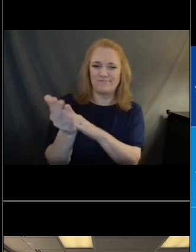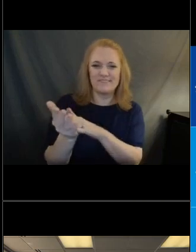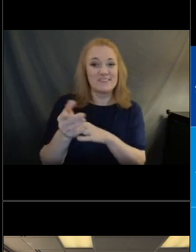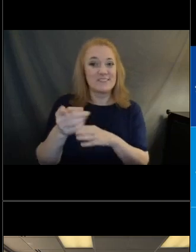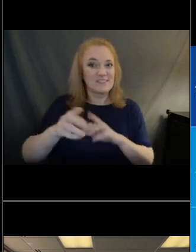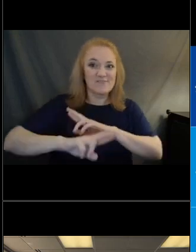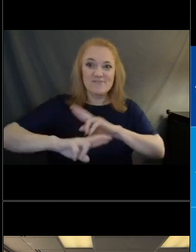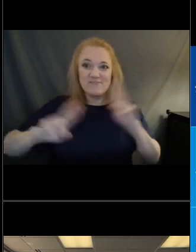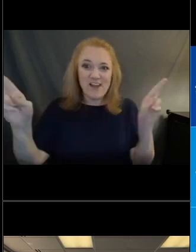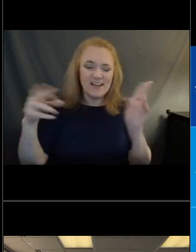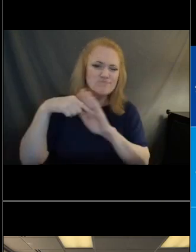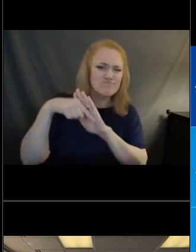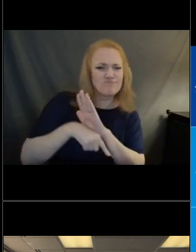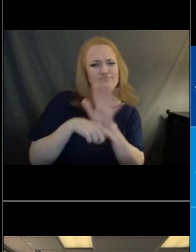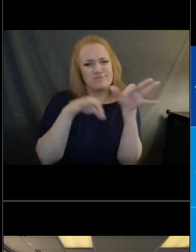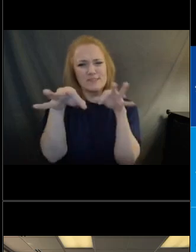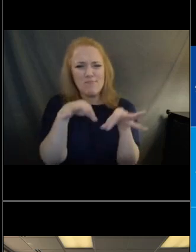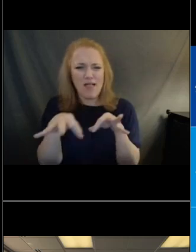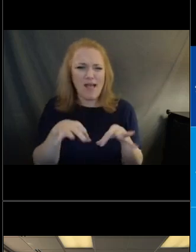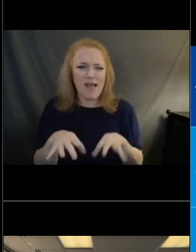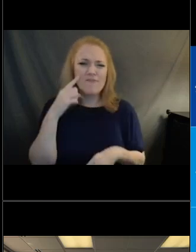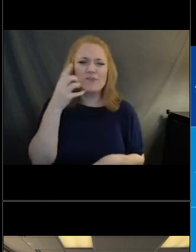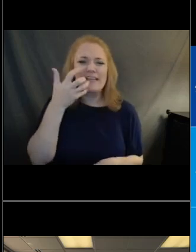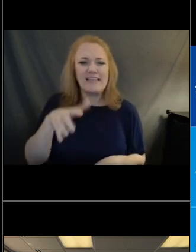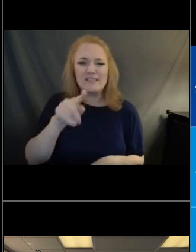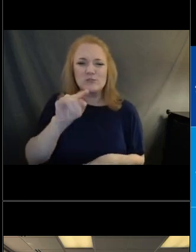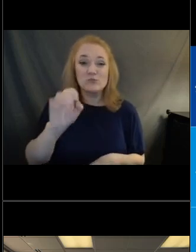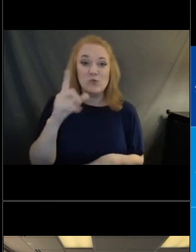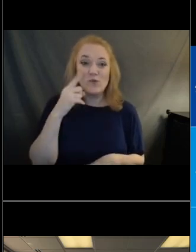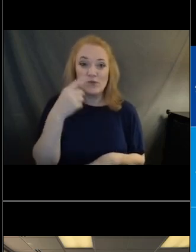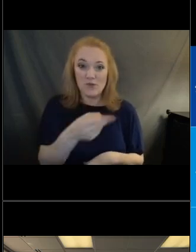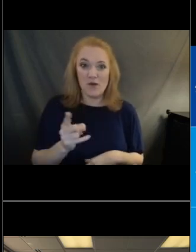the details and do the deep dive into the heat tool and a whole lot more, so anyway everybody,